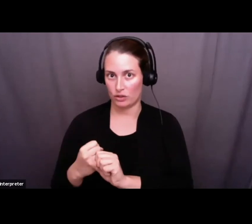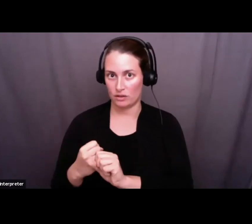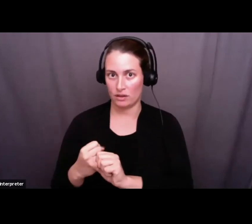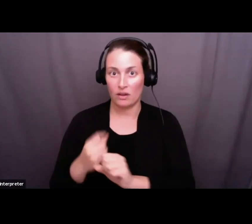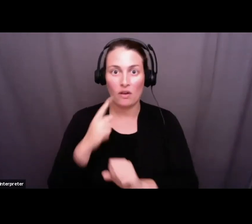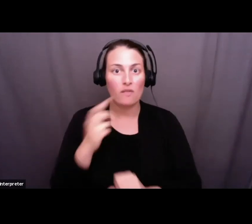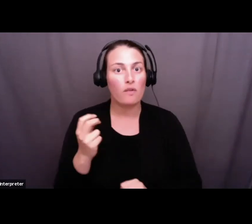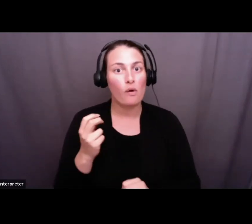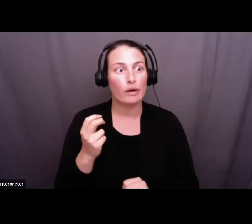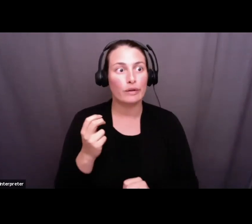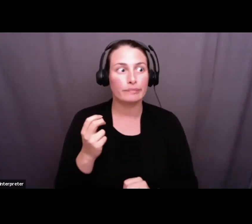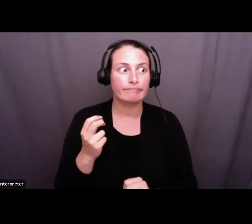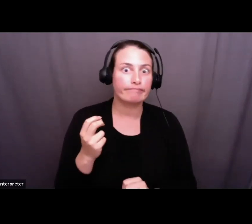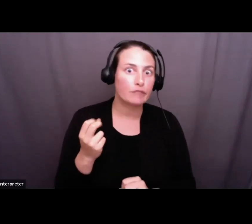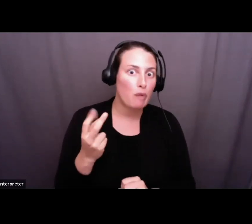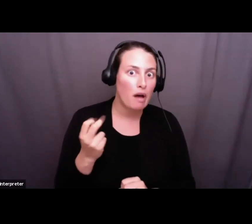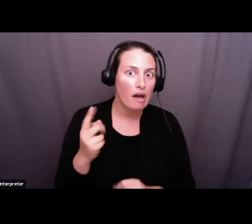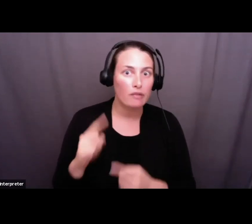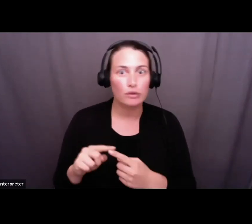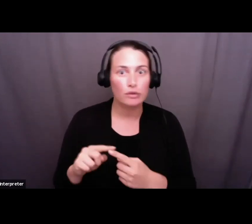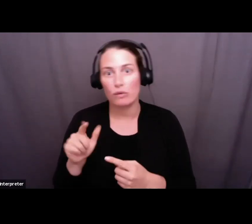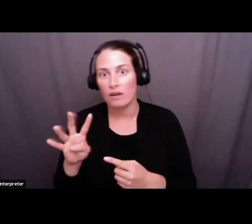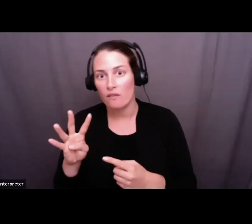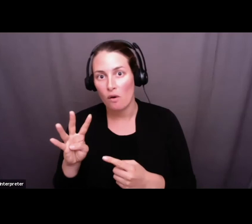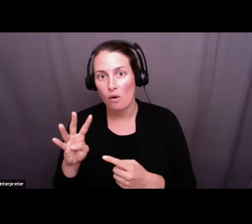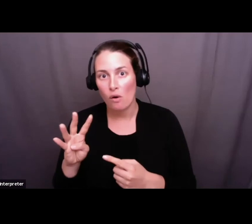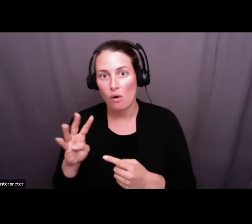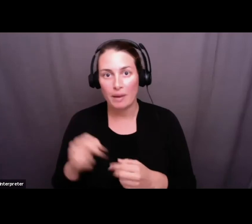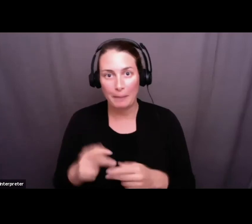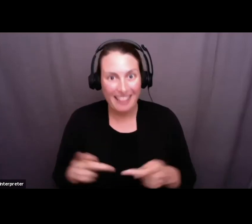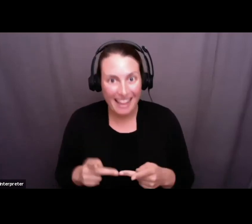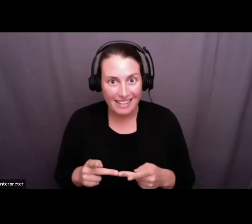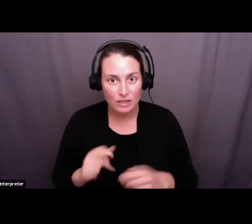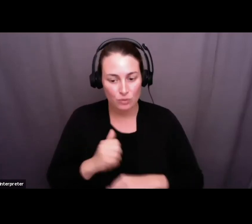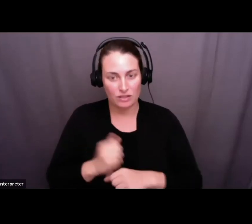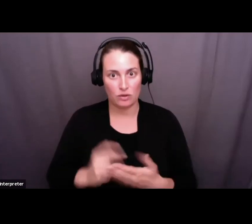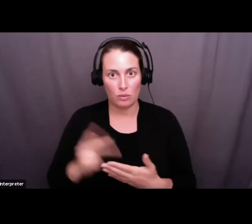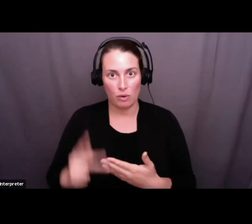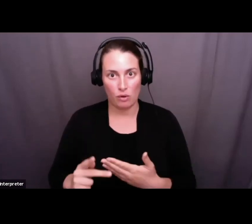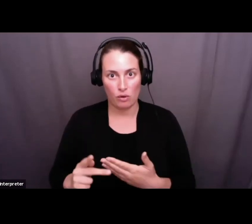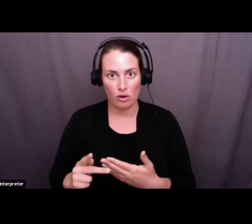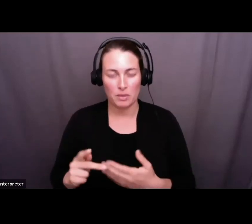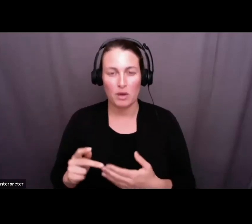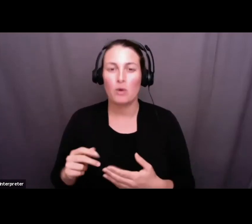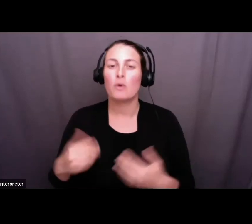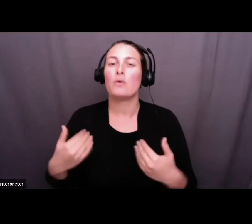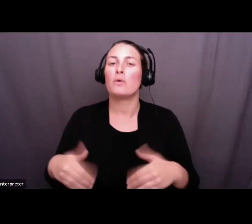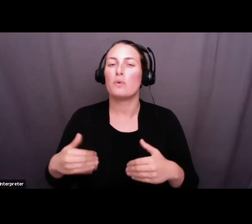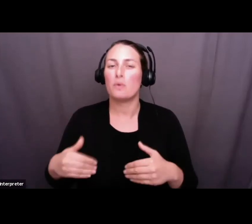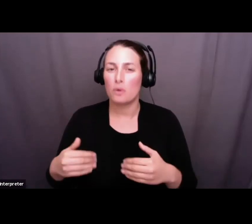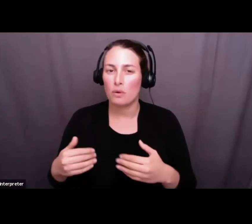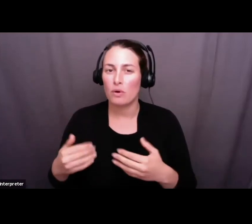programs. So that’s a lot of resources being concentrated in a relatively small number